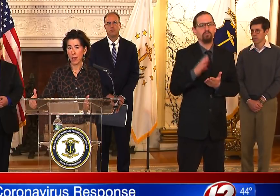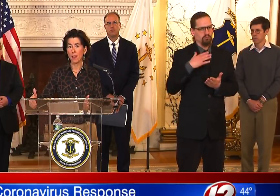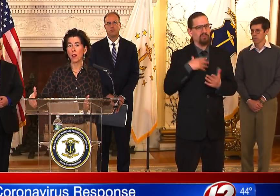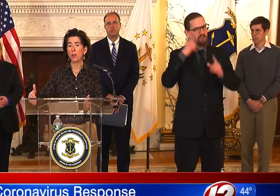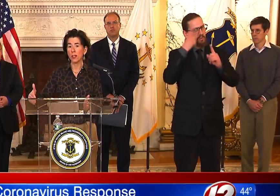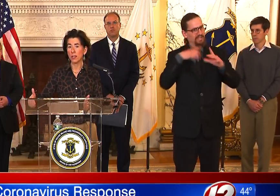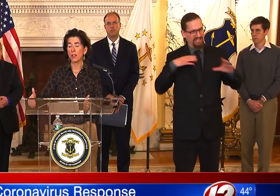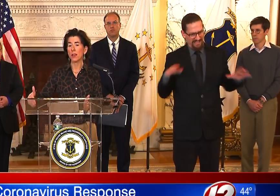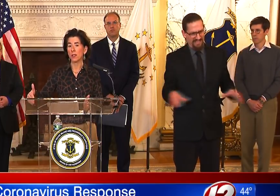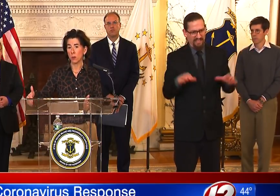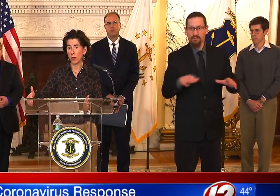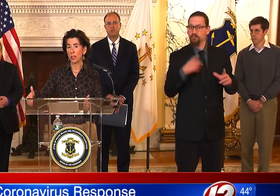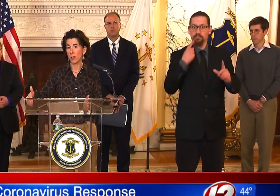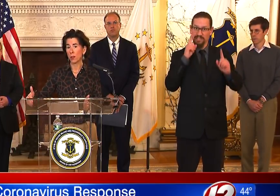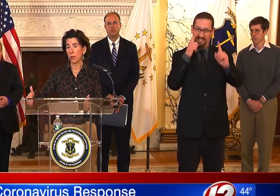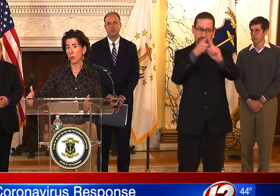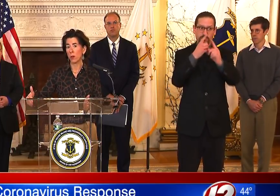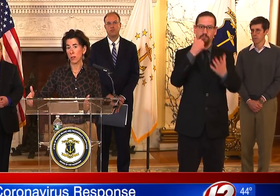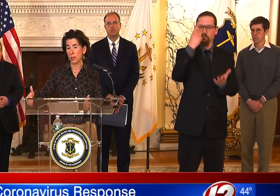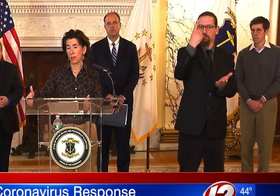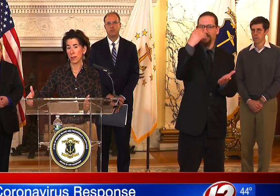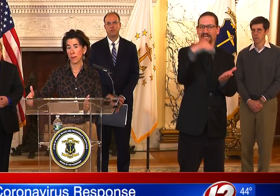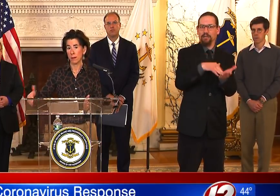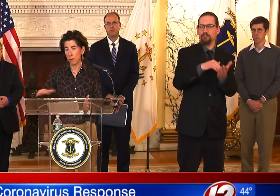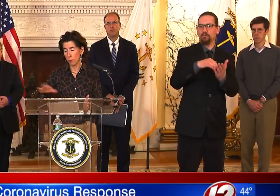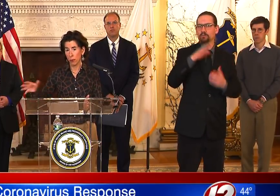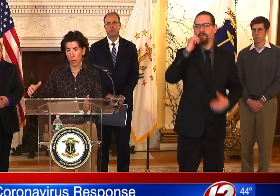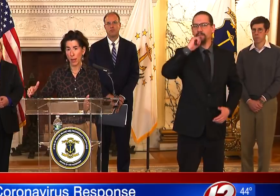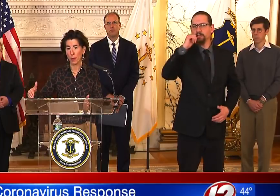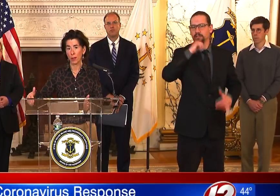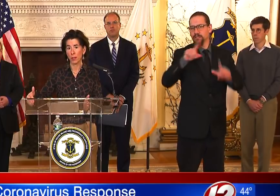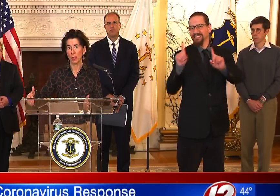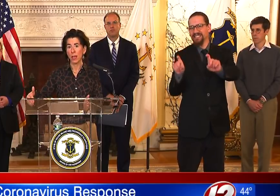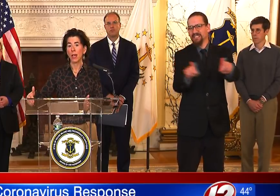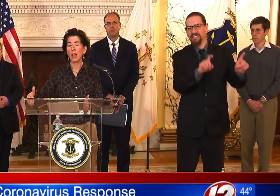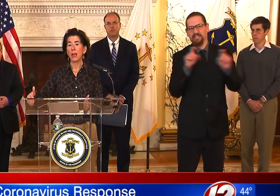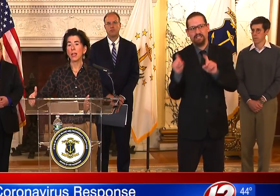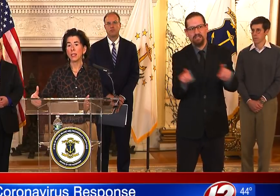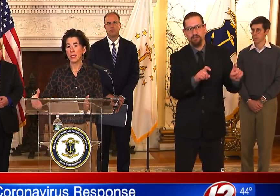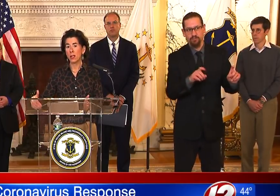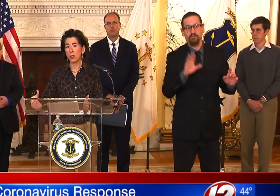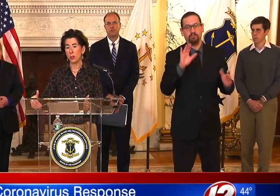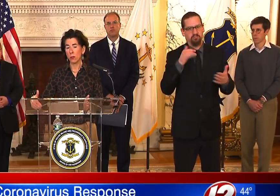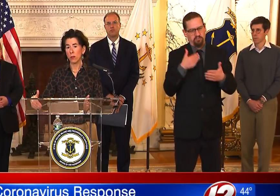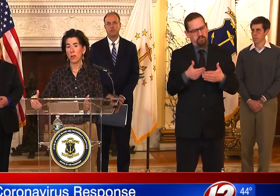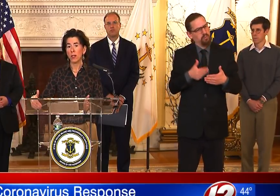OF RHODE ISLAND, SOMETIME THIS WEEK, I PLAN TO ANNOUNCE THAT WE WILL BE DOING 1000 TESTS A DAY